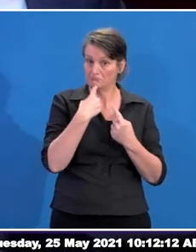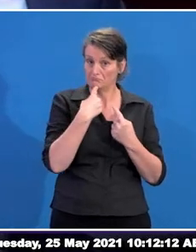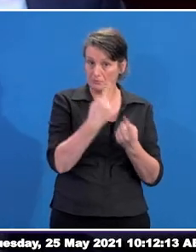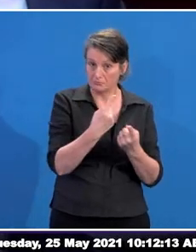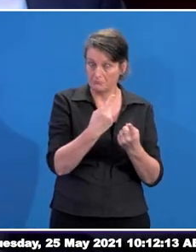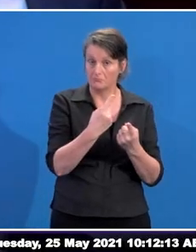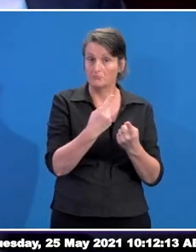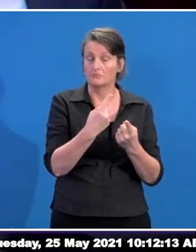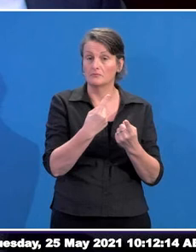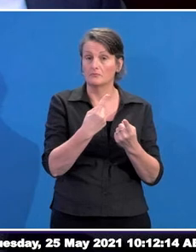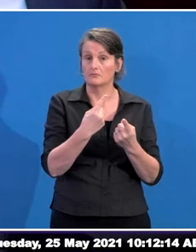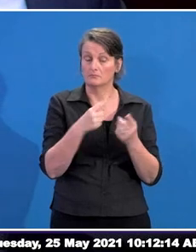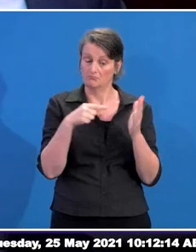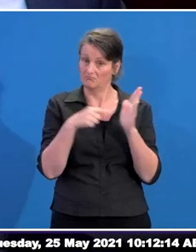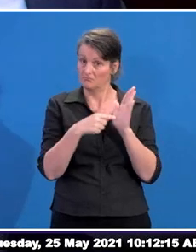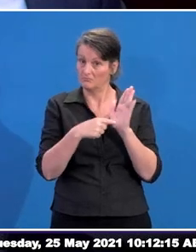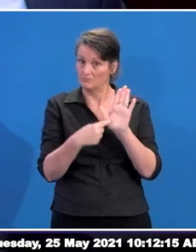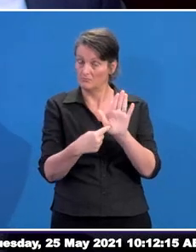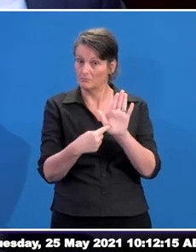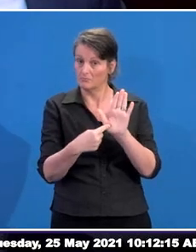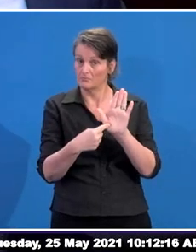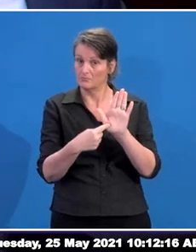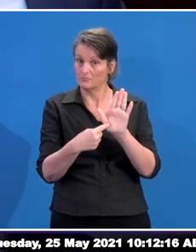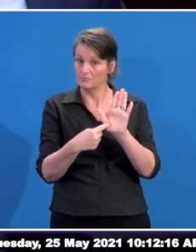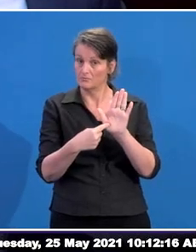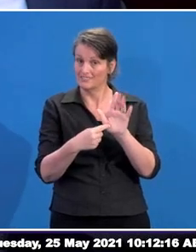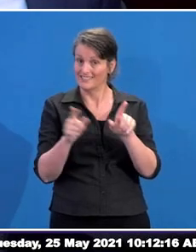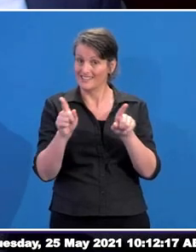does it reflect the matters that you set out in your email here